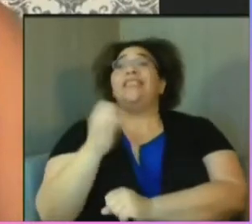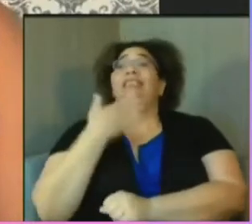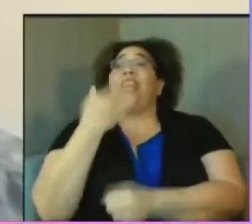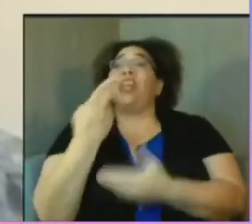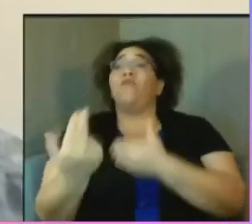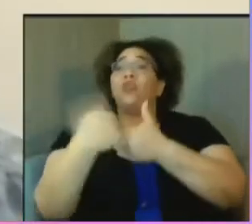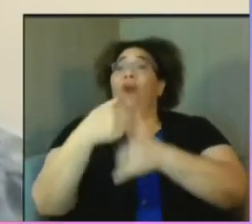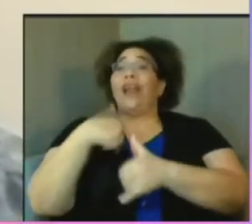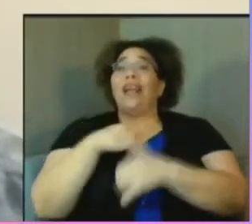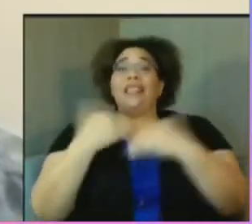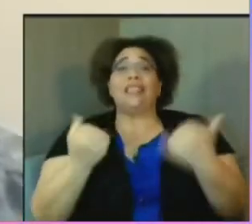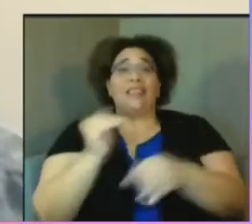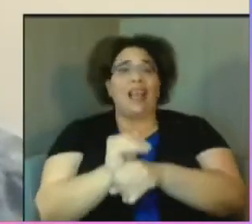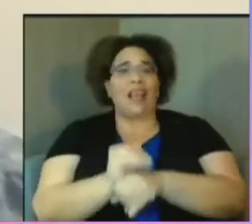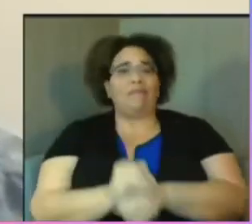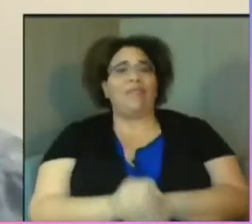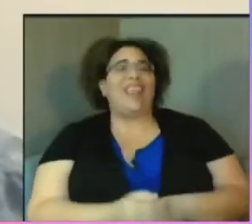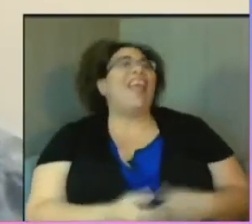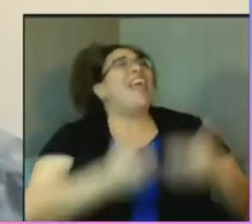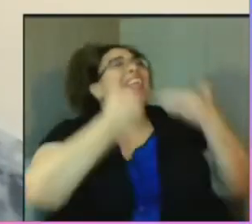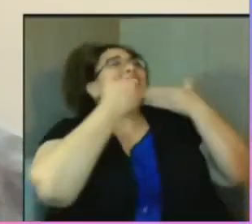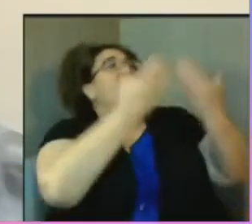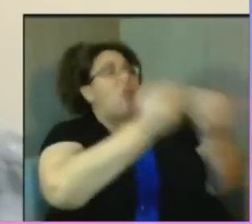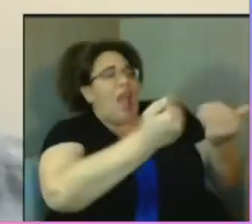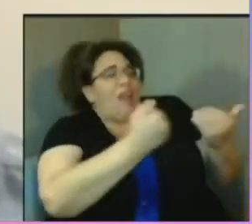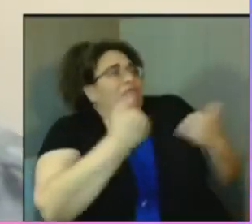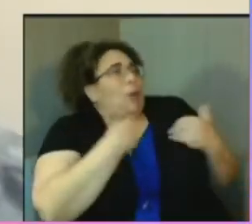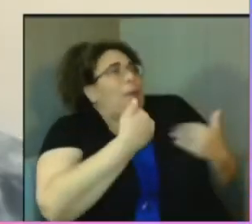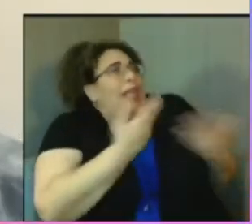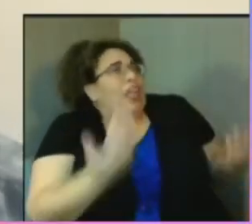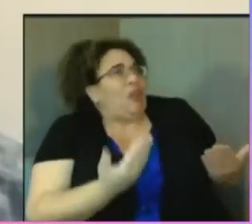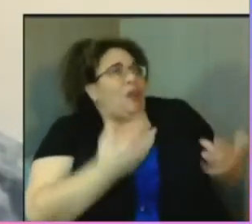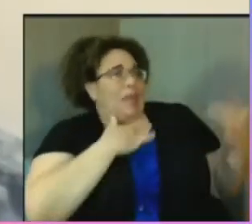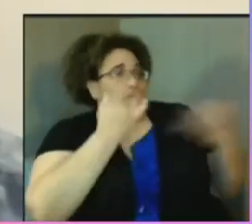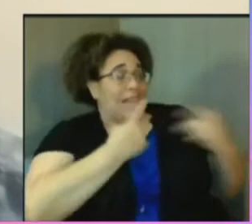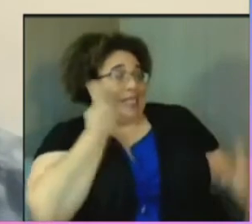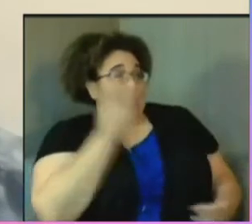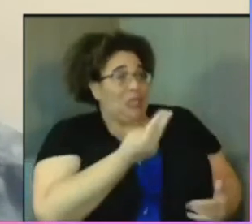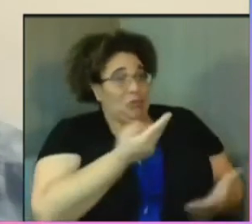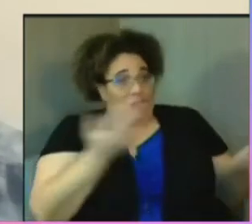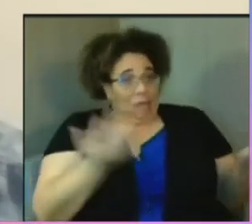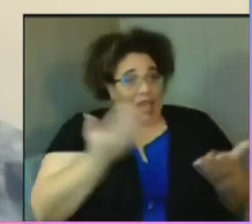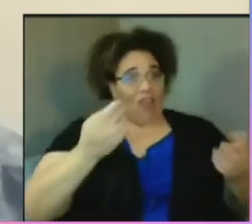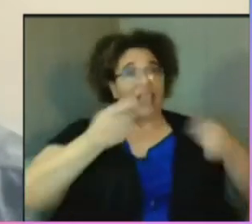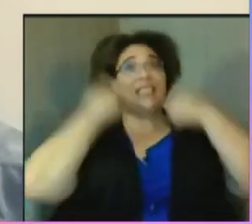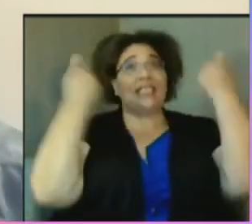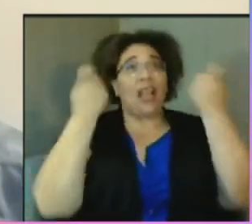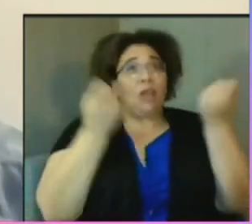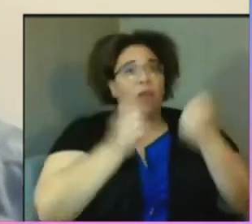Thank you so much for having me I'm so so excited to see you and to be here and to celebrate your work.